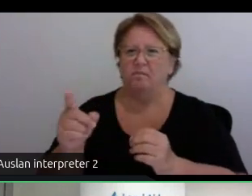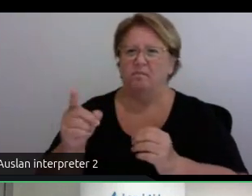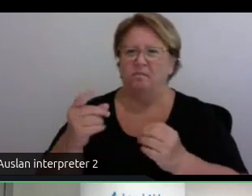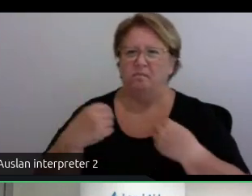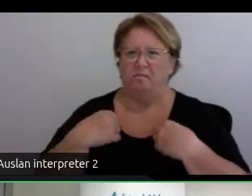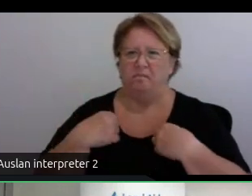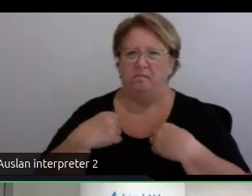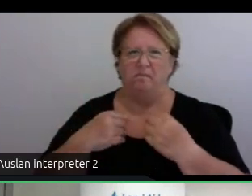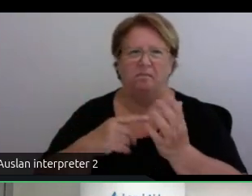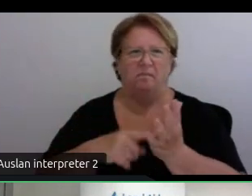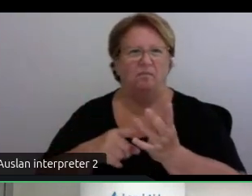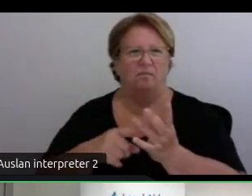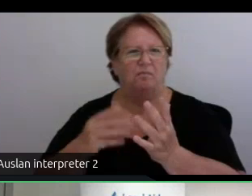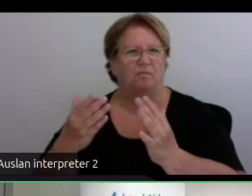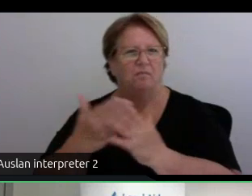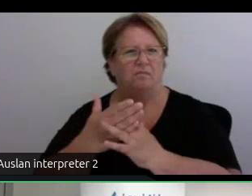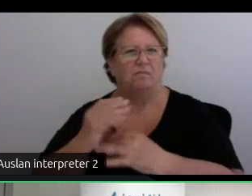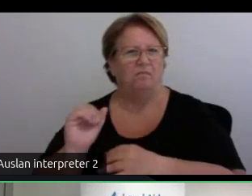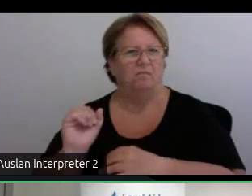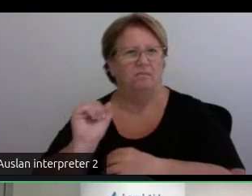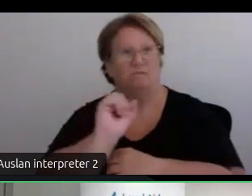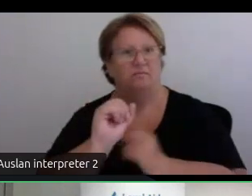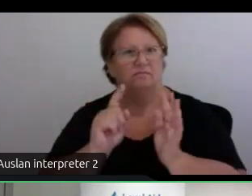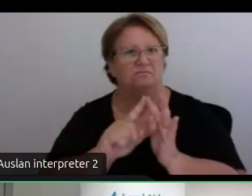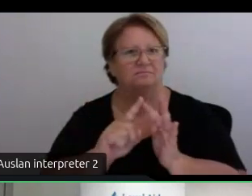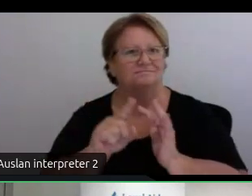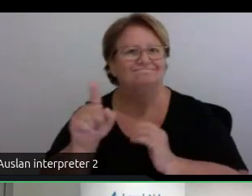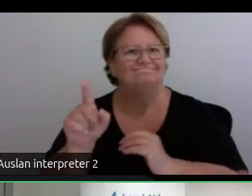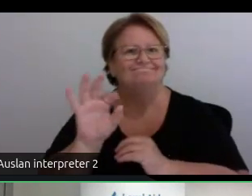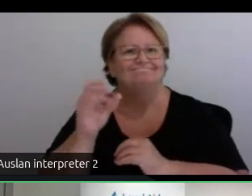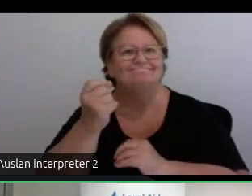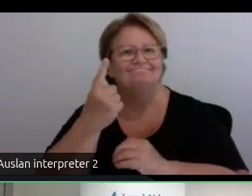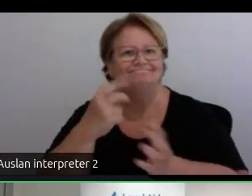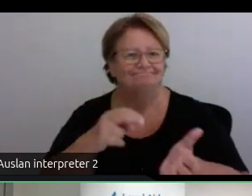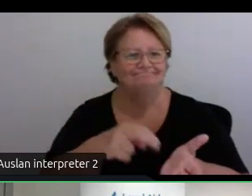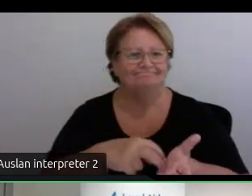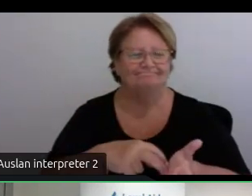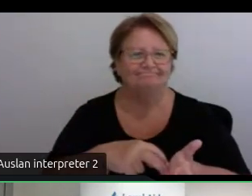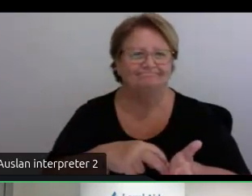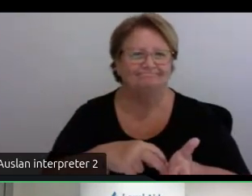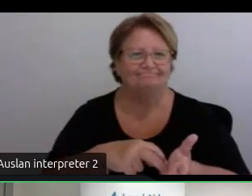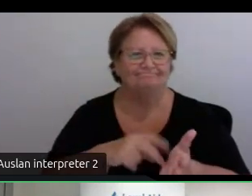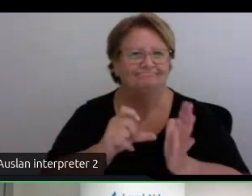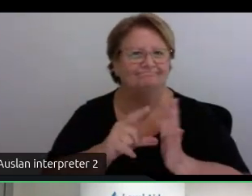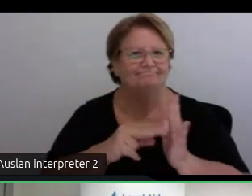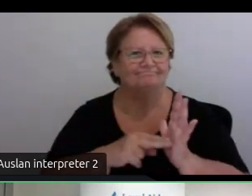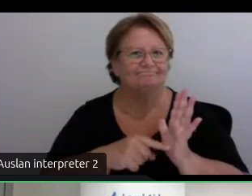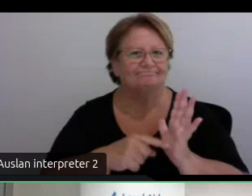company to talk to their insurance company. They they have no idea about the contract. But then